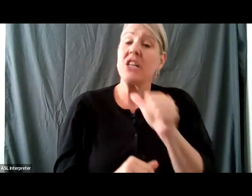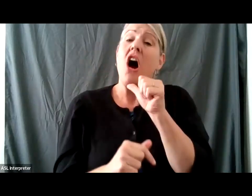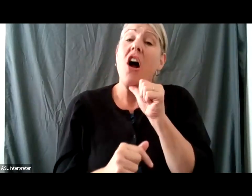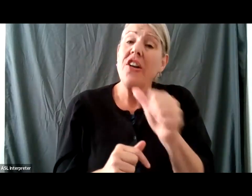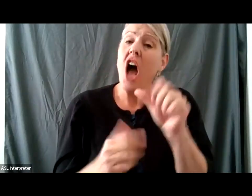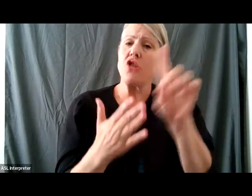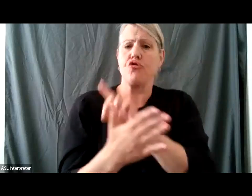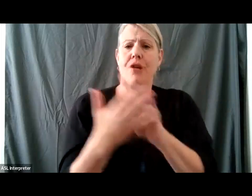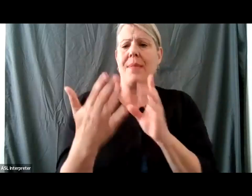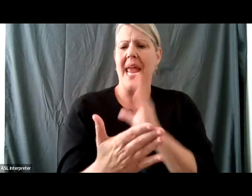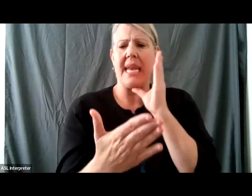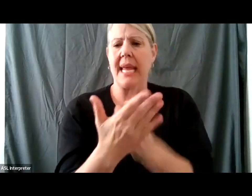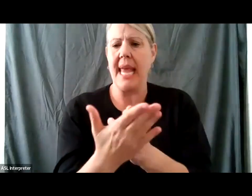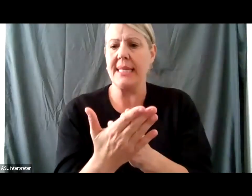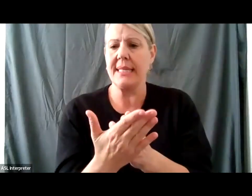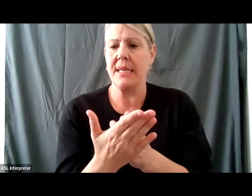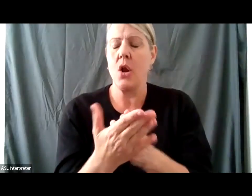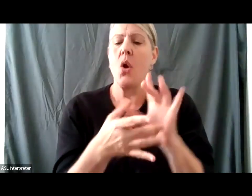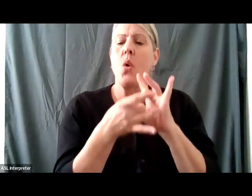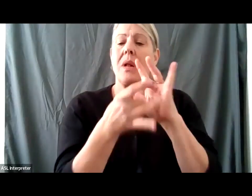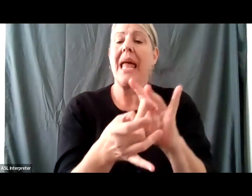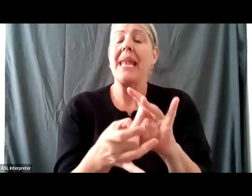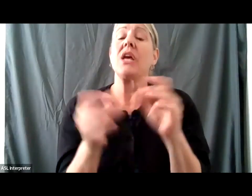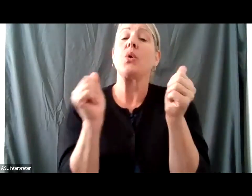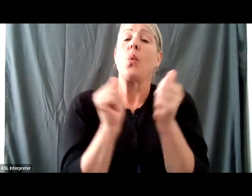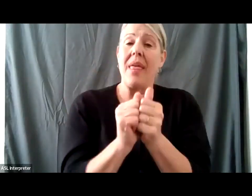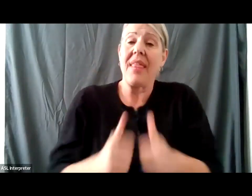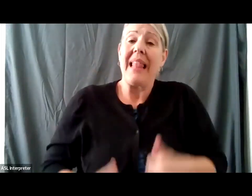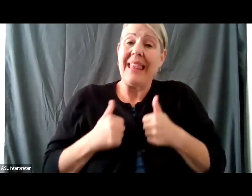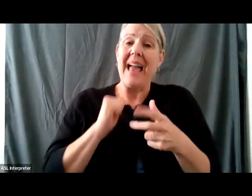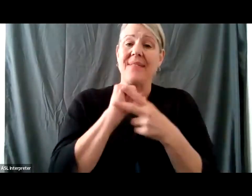in the provision of medical treatment and life sustaining care.